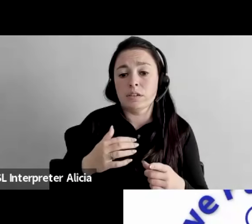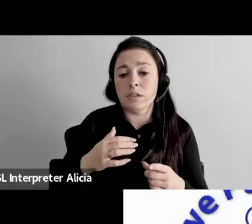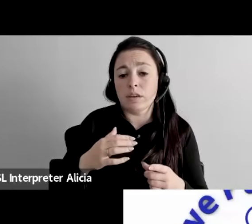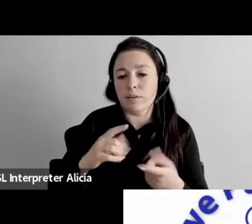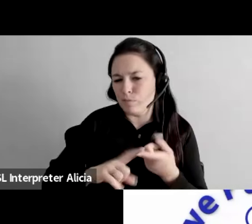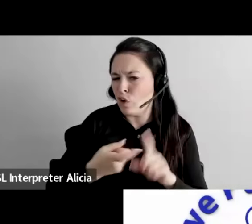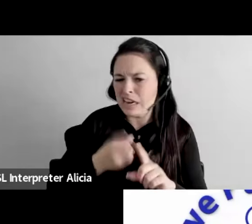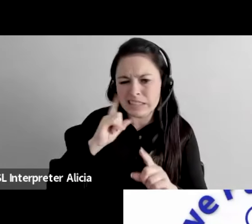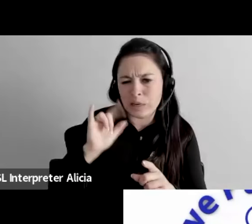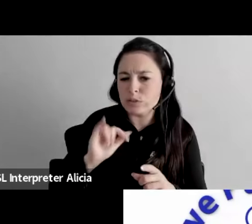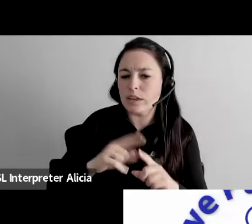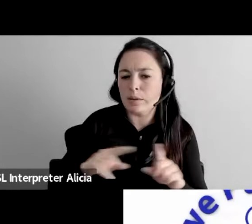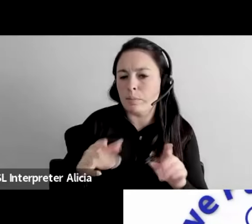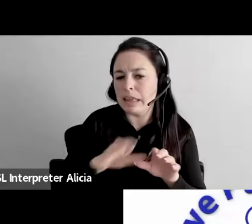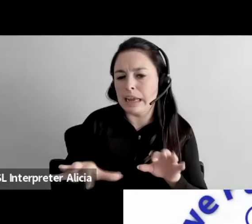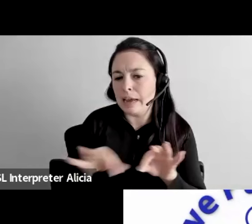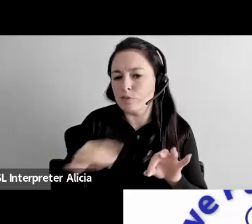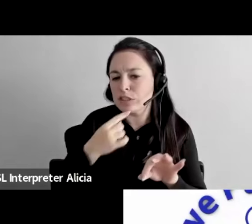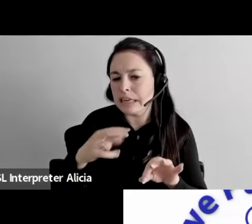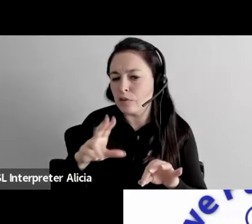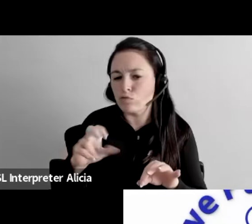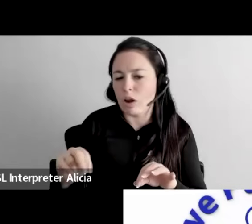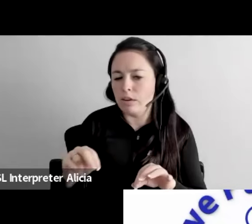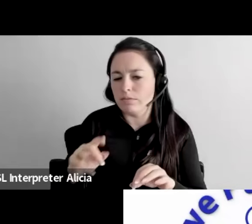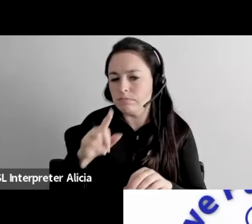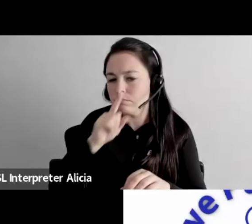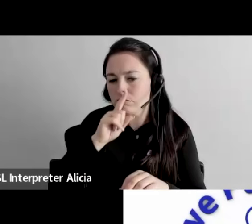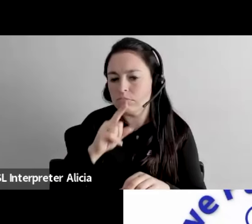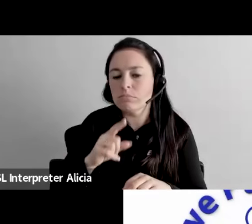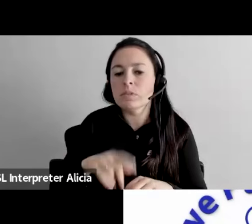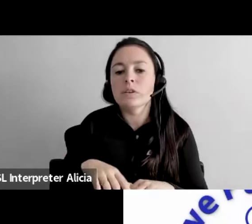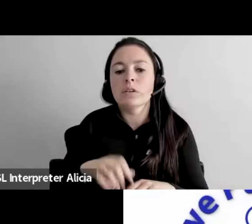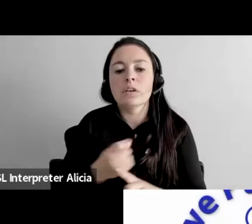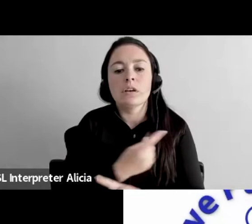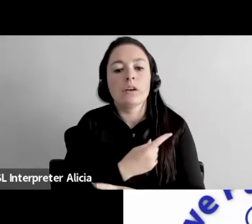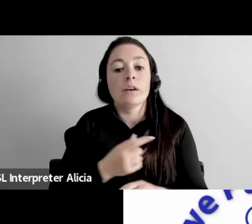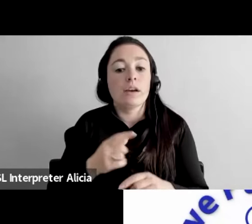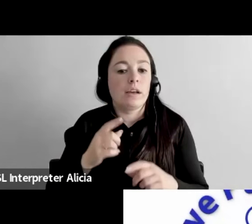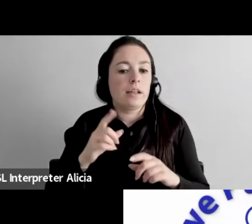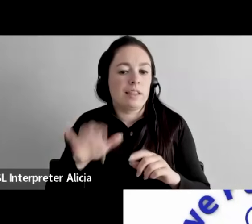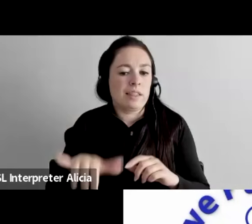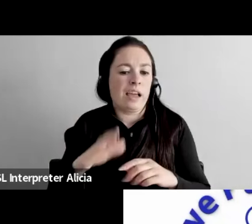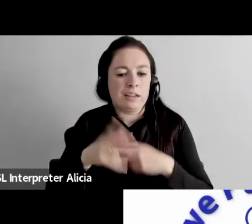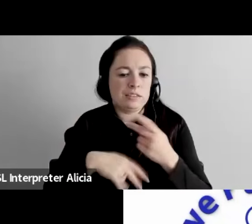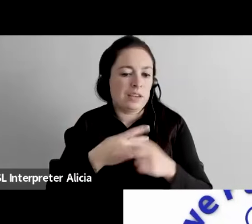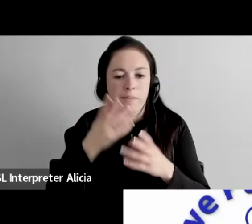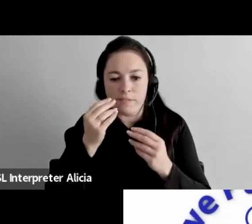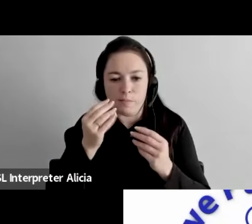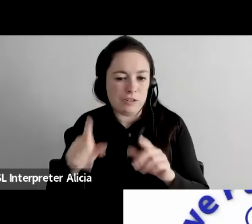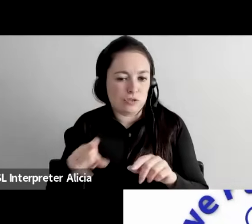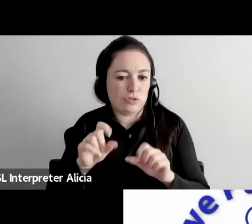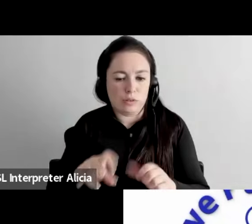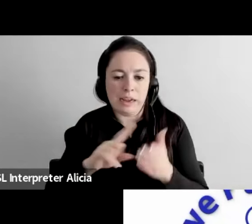can brainstorm with you just with that limited information in the question. It's hard for me to give specific